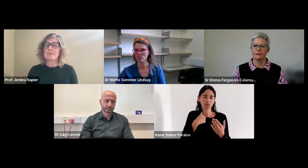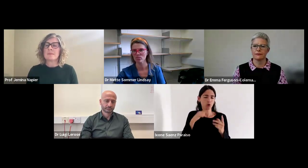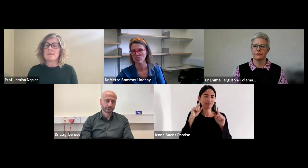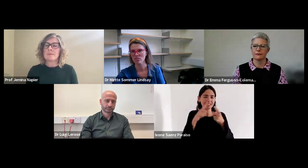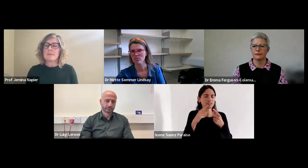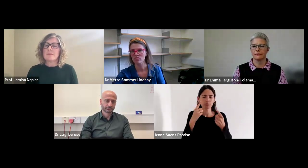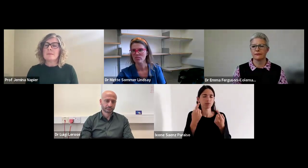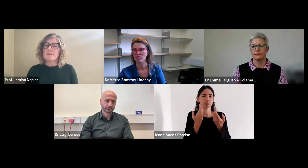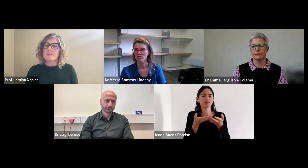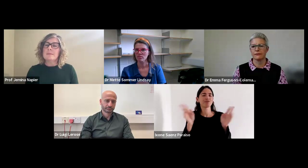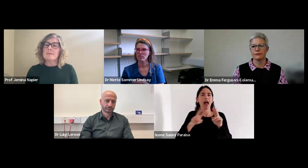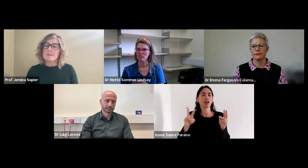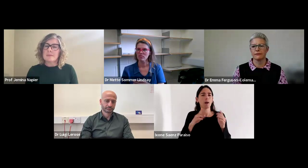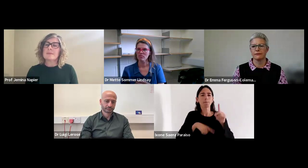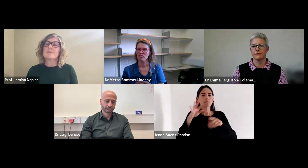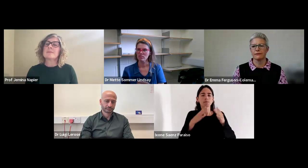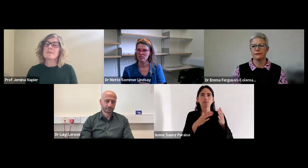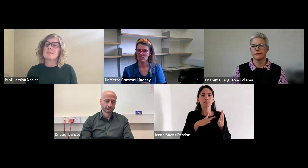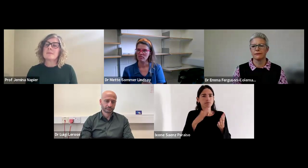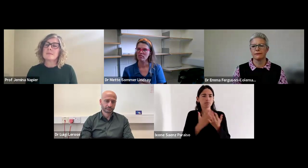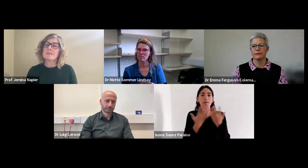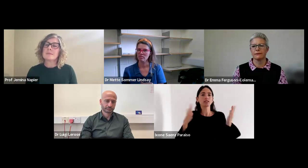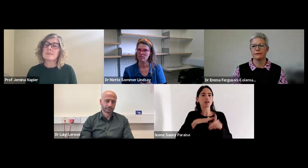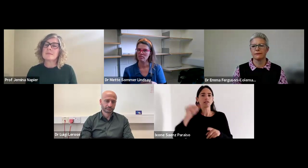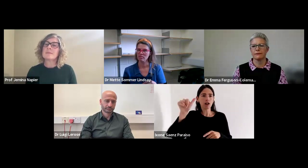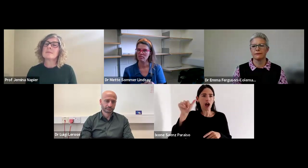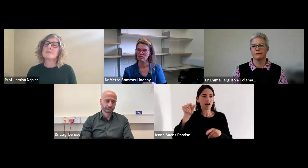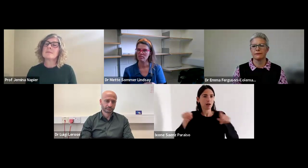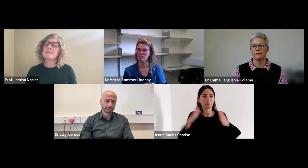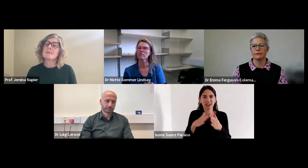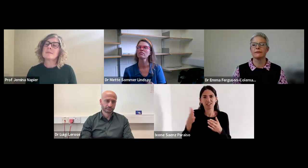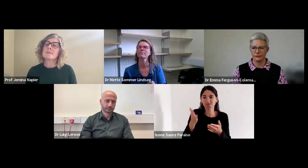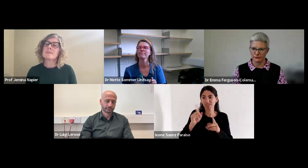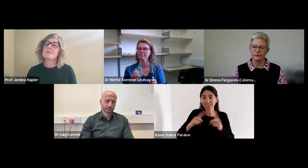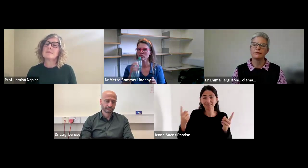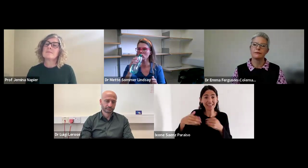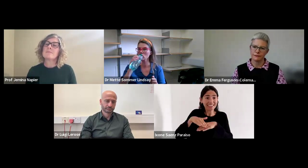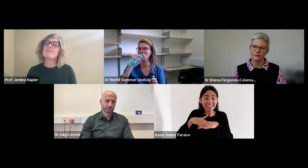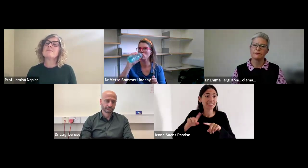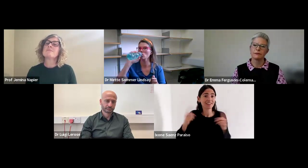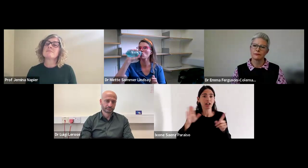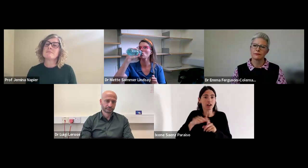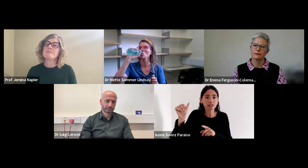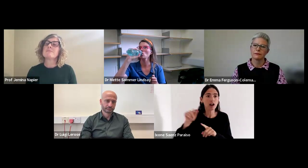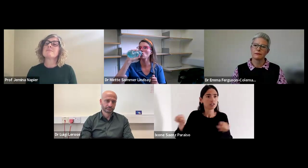slight barrier when I had female interpreters. The university was multicultural - there were